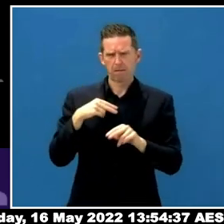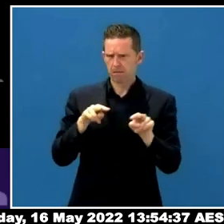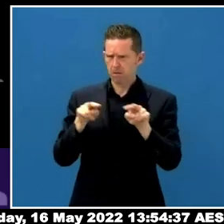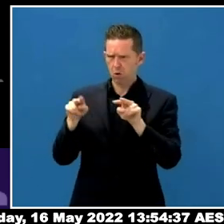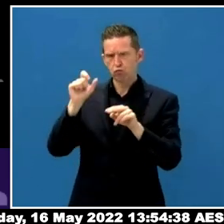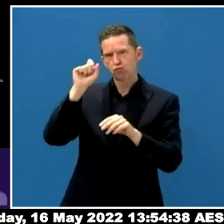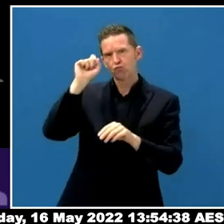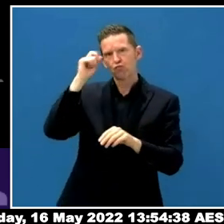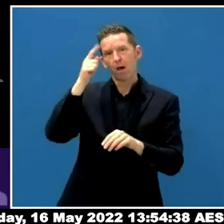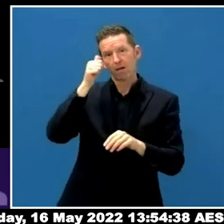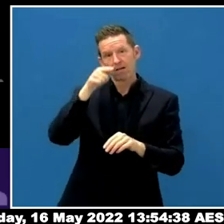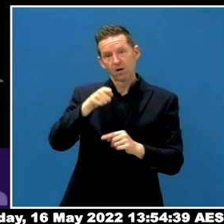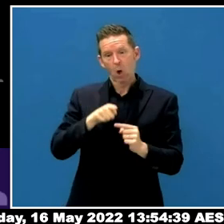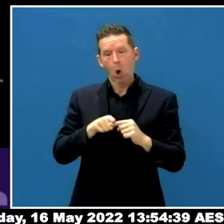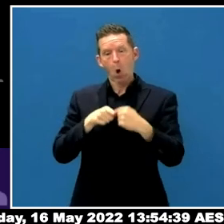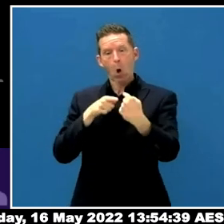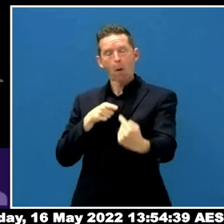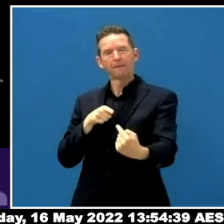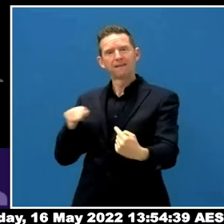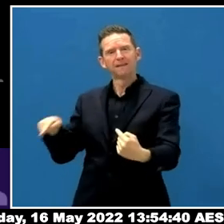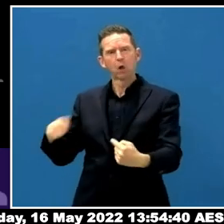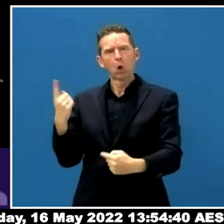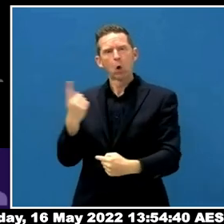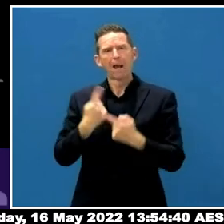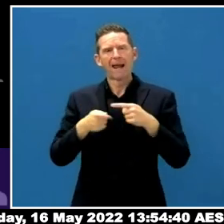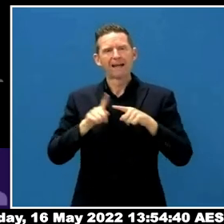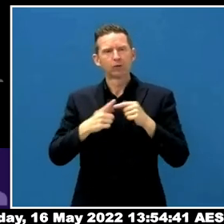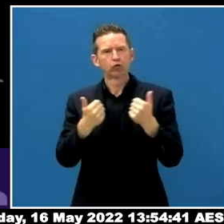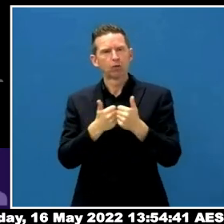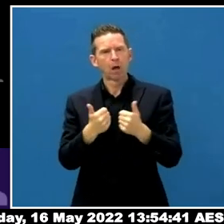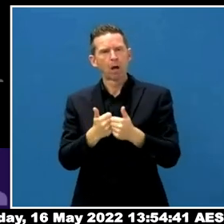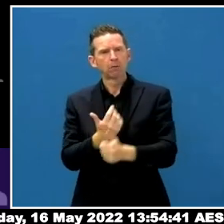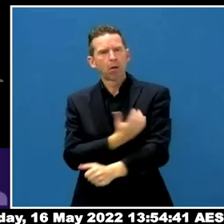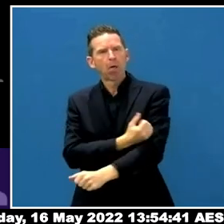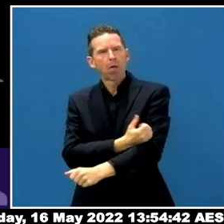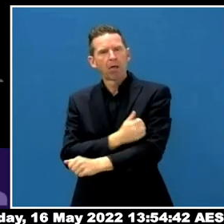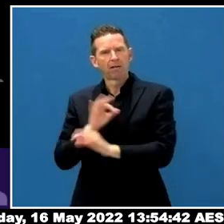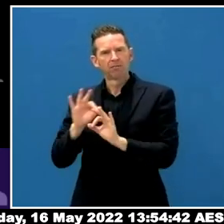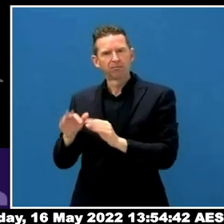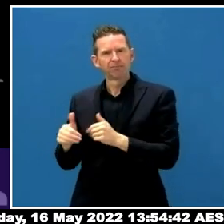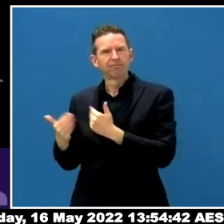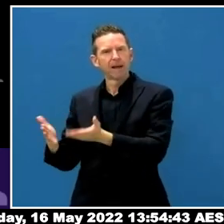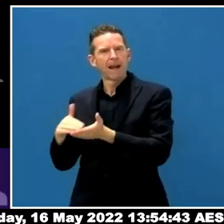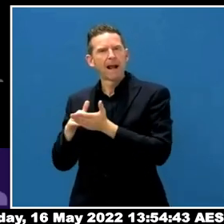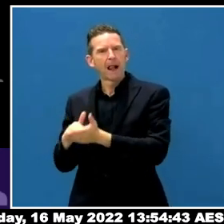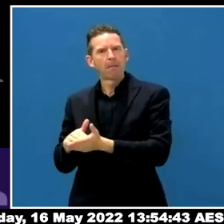park. So we stayed in the car until they had moved away, and I went in and I said to them,